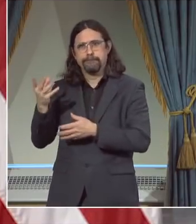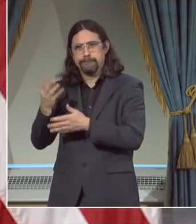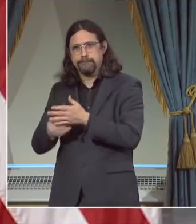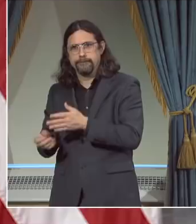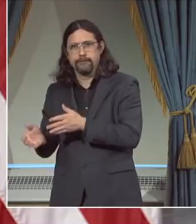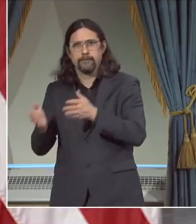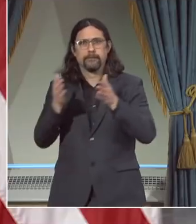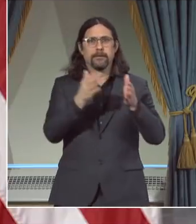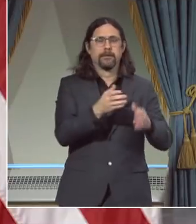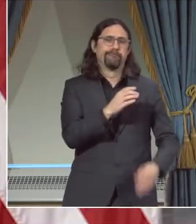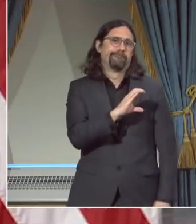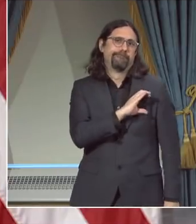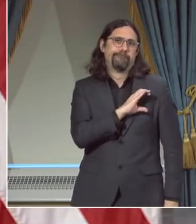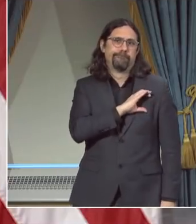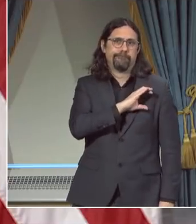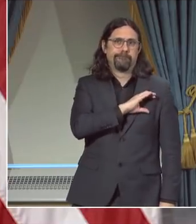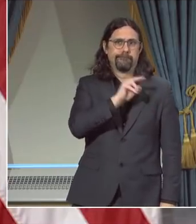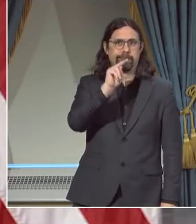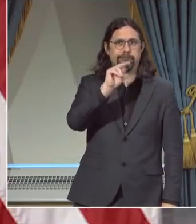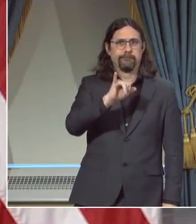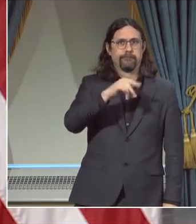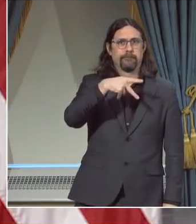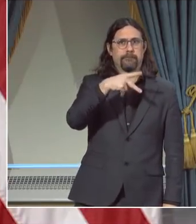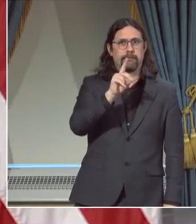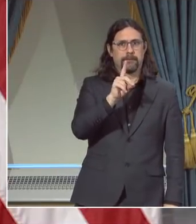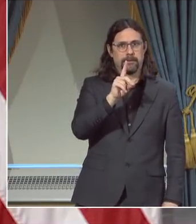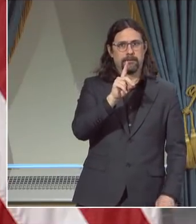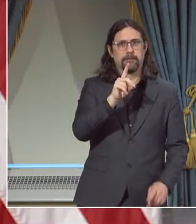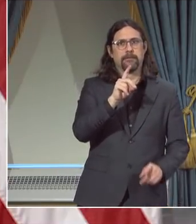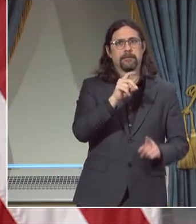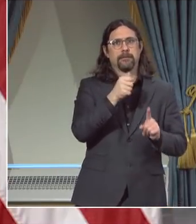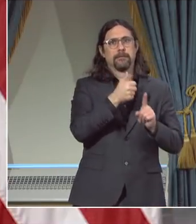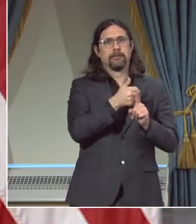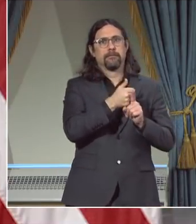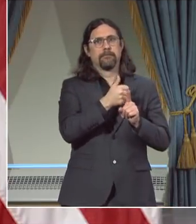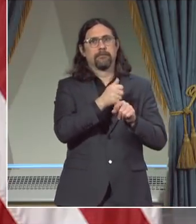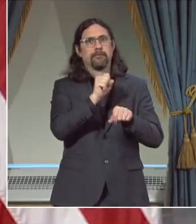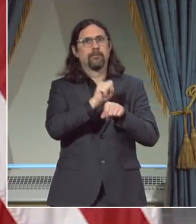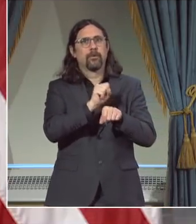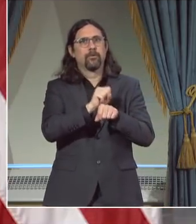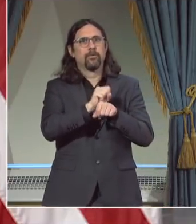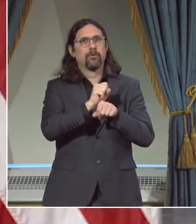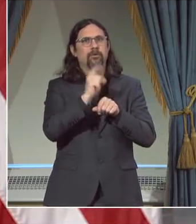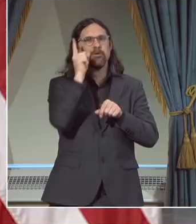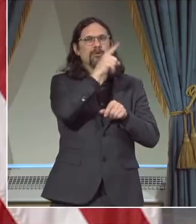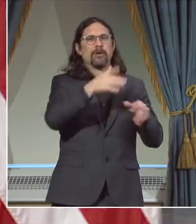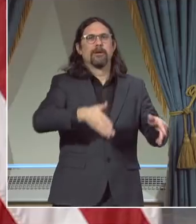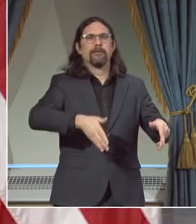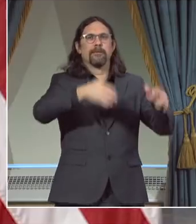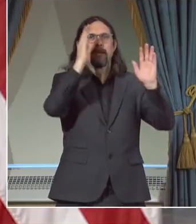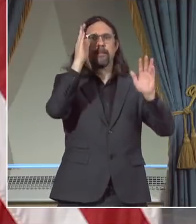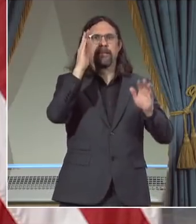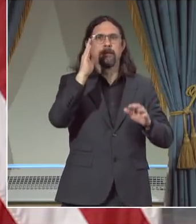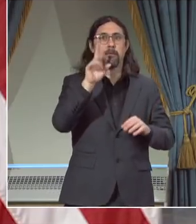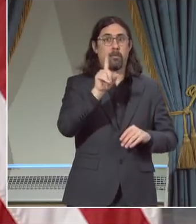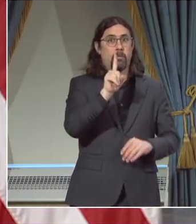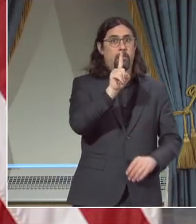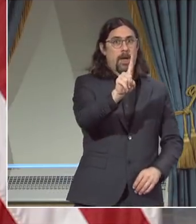THEN YOU HEARD PAINFUL LOSS AT THE NYPD, A MAN